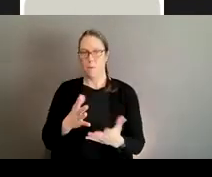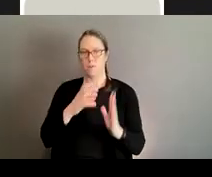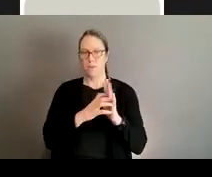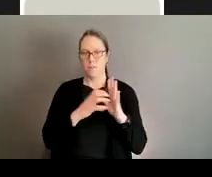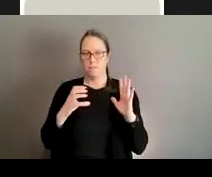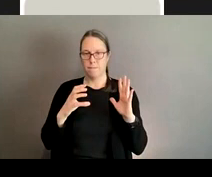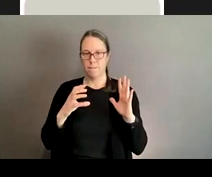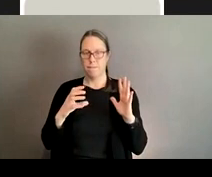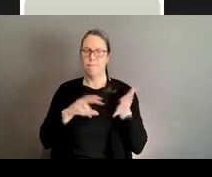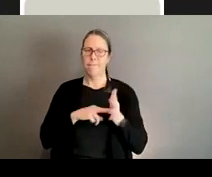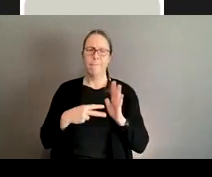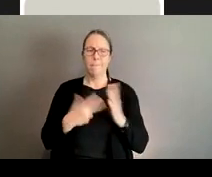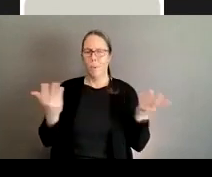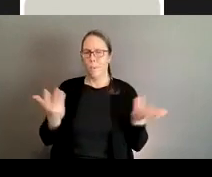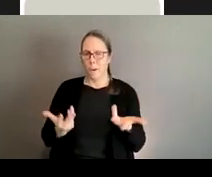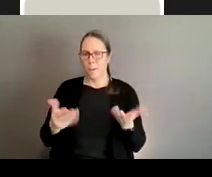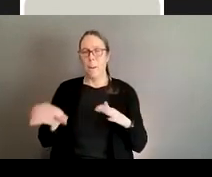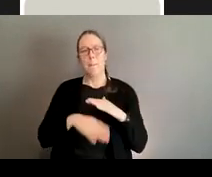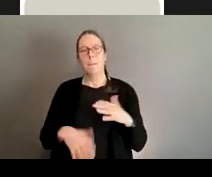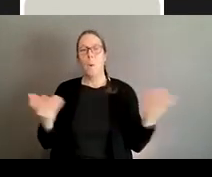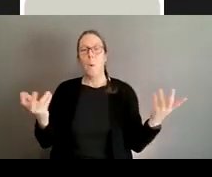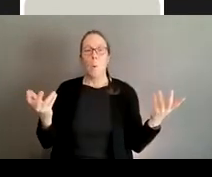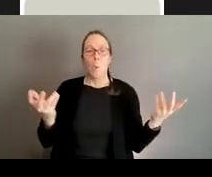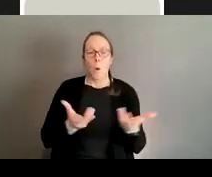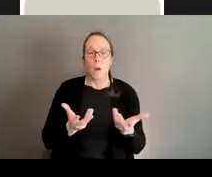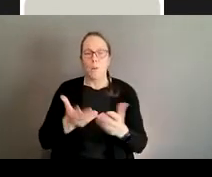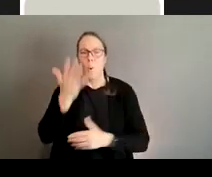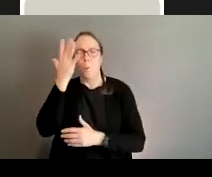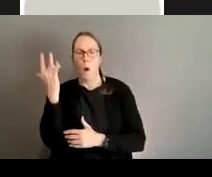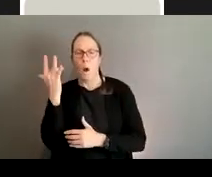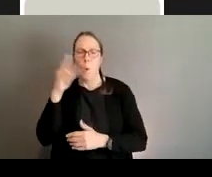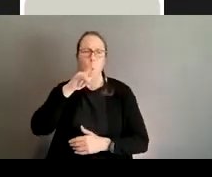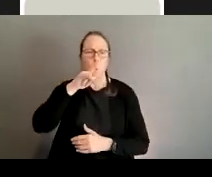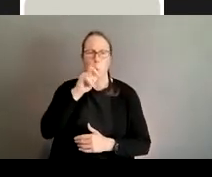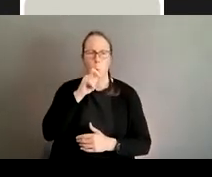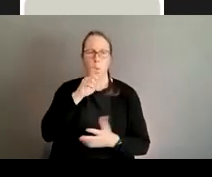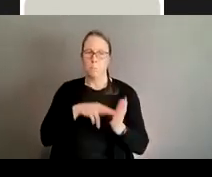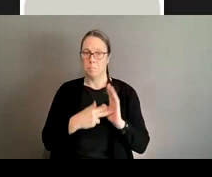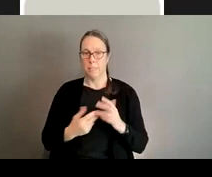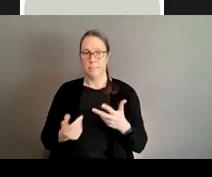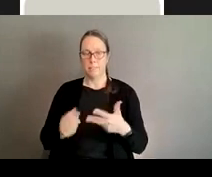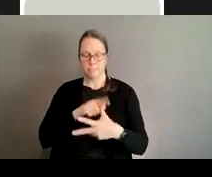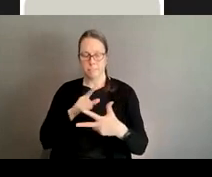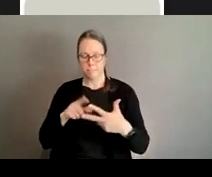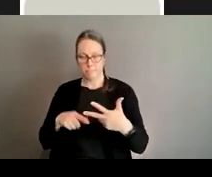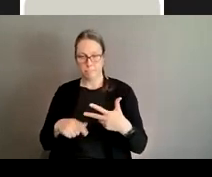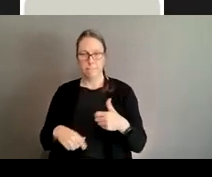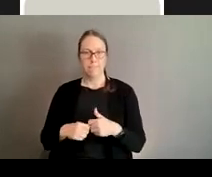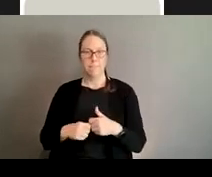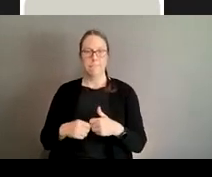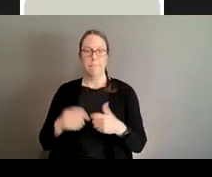talking about the basics of what, why and who. So you can -- this is echoing some of